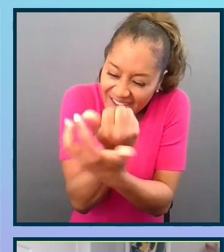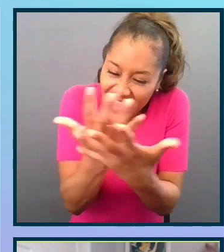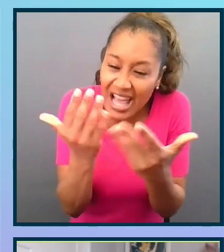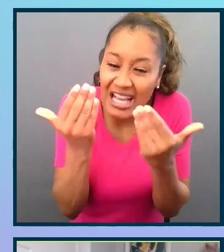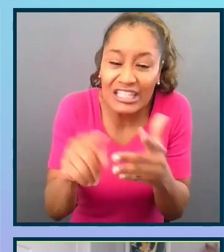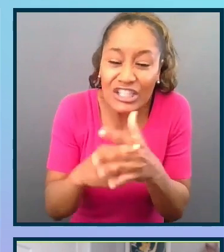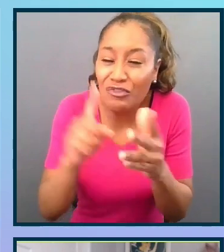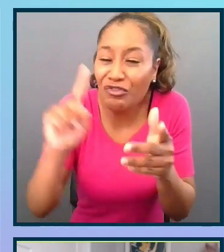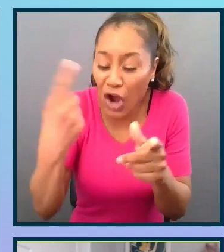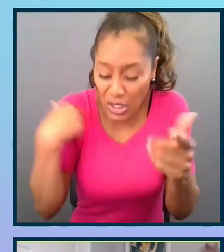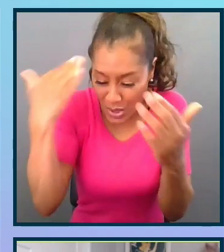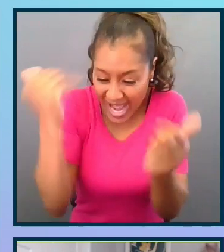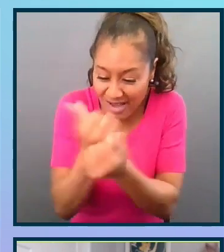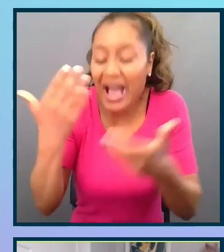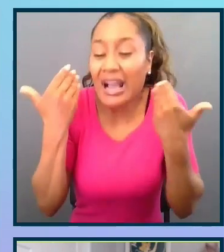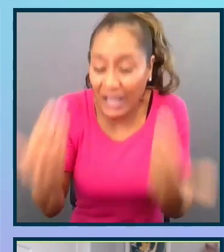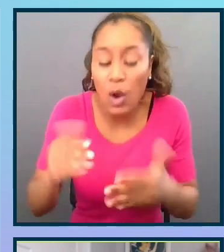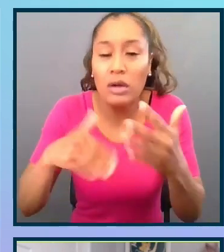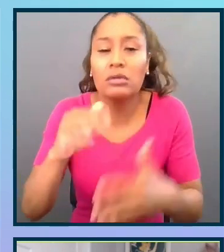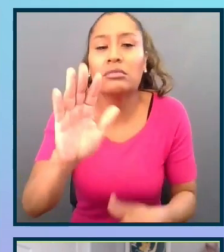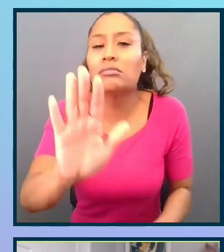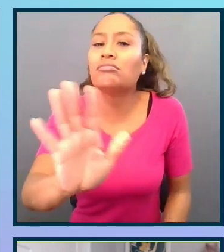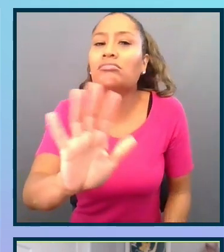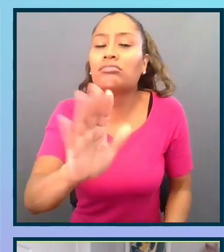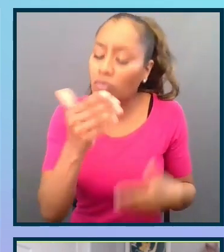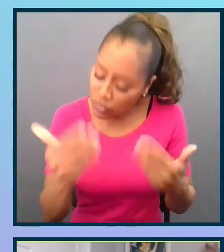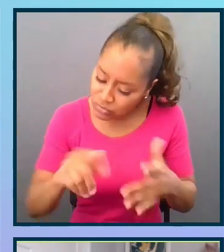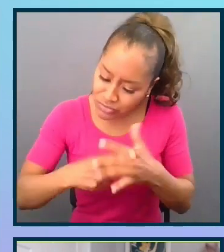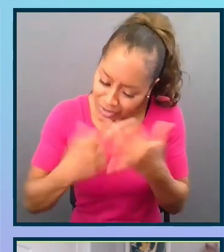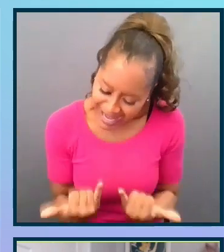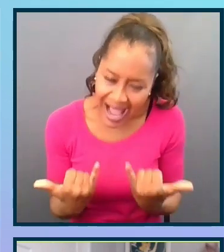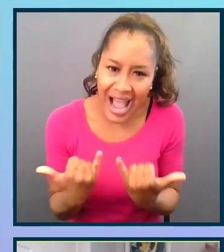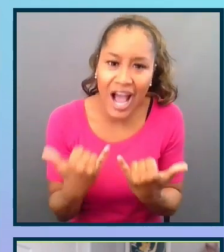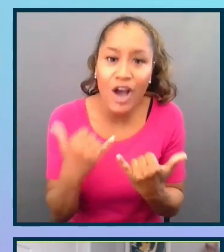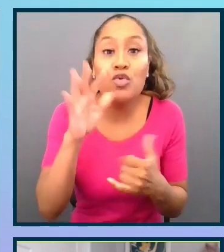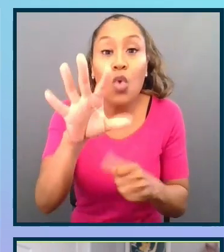And everything you do to make your work accessible